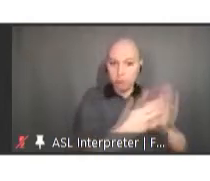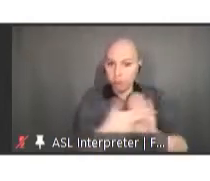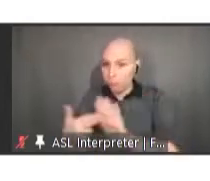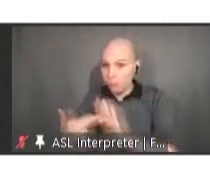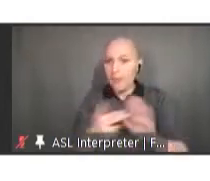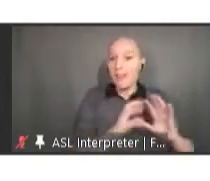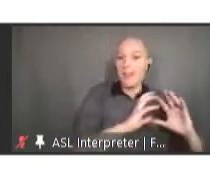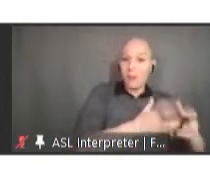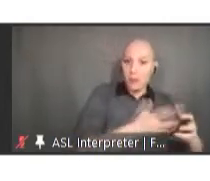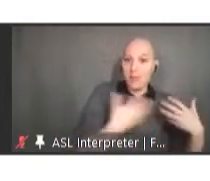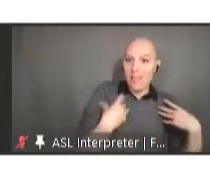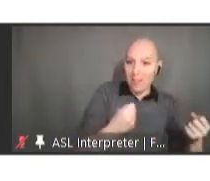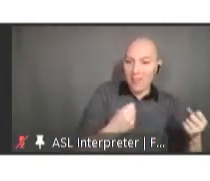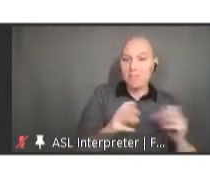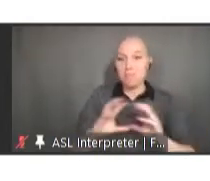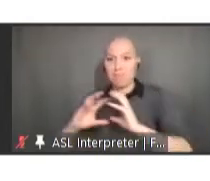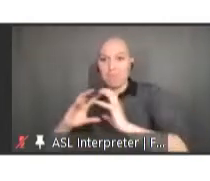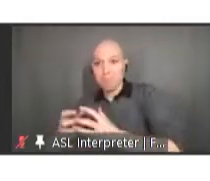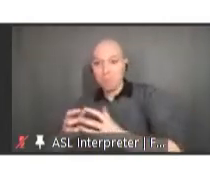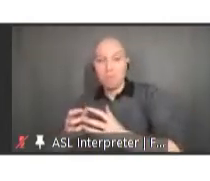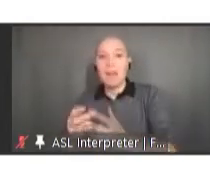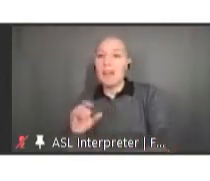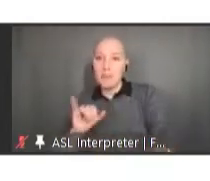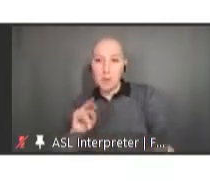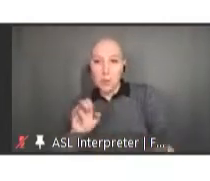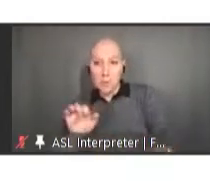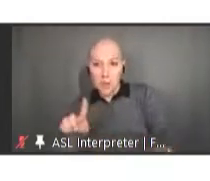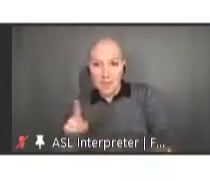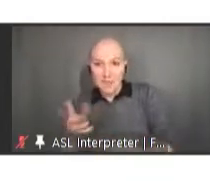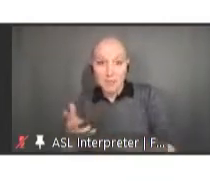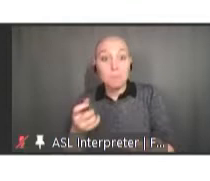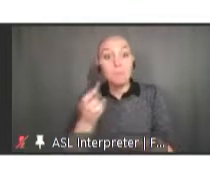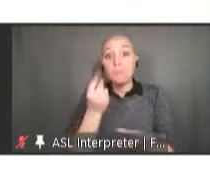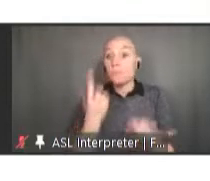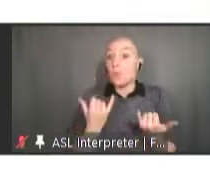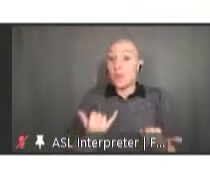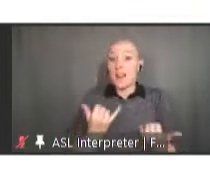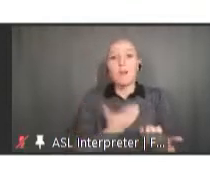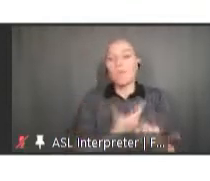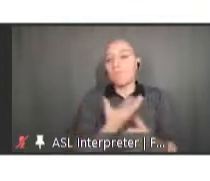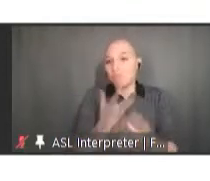disease severity. However, we lack clinical or standardized assays to measure those functions.